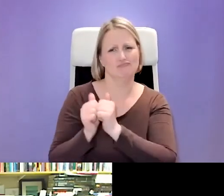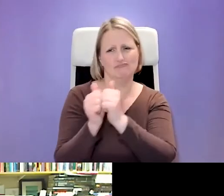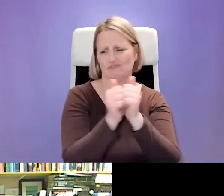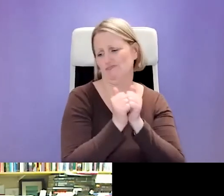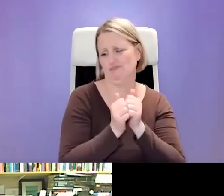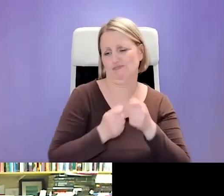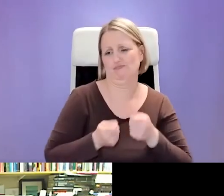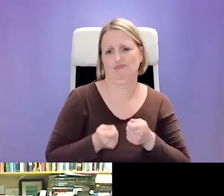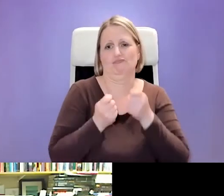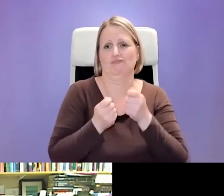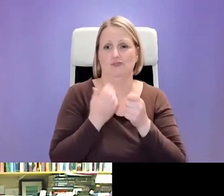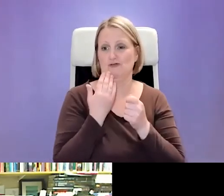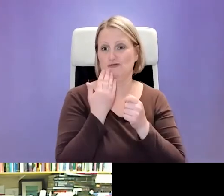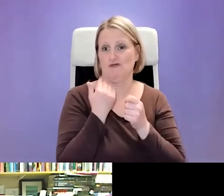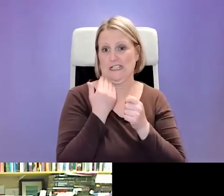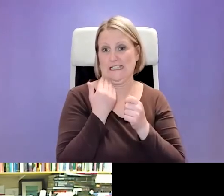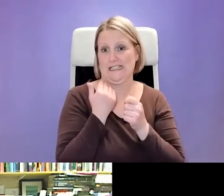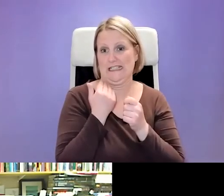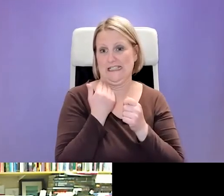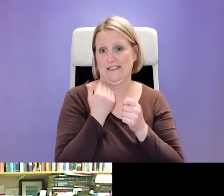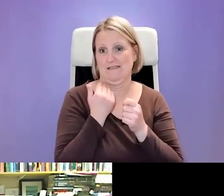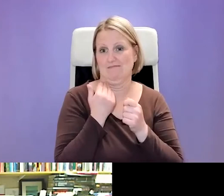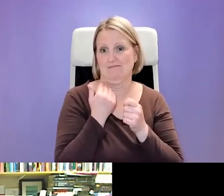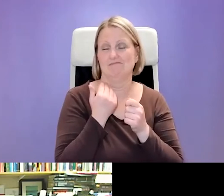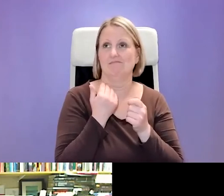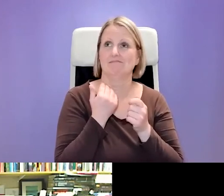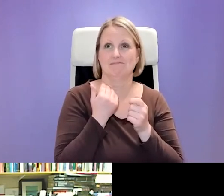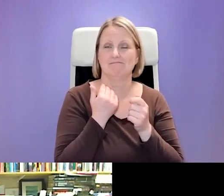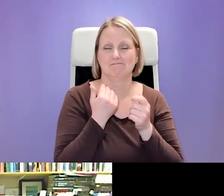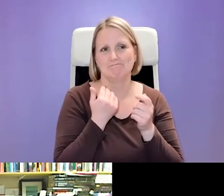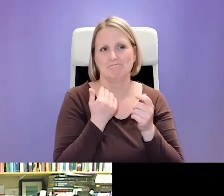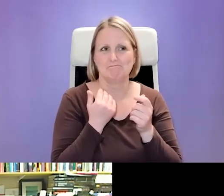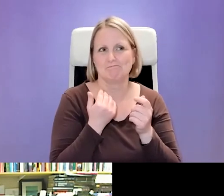the recently past generation of